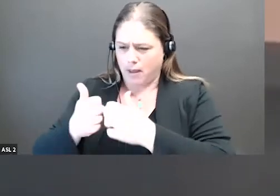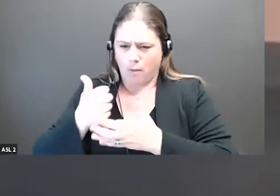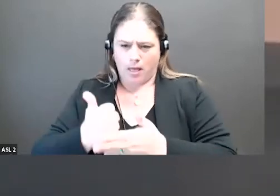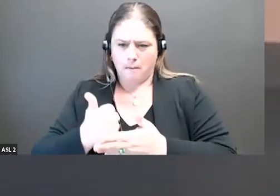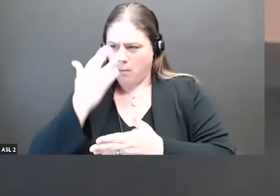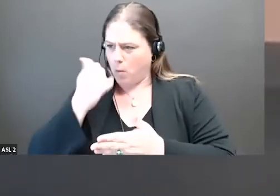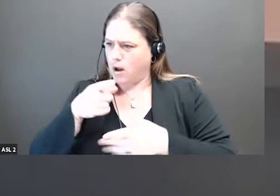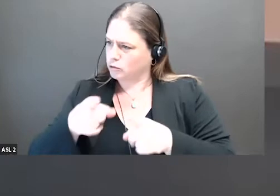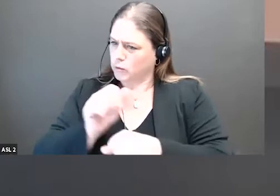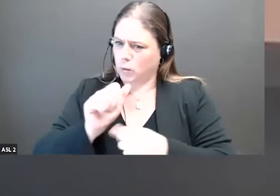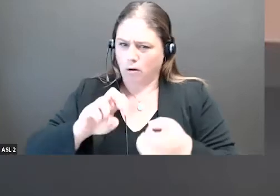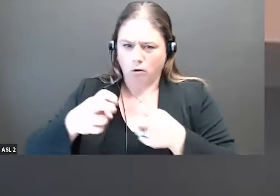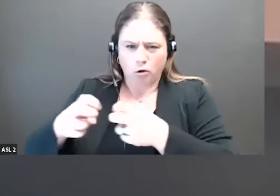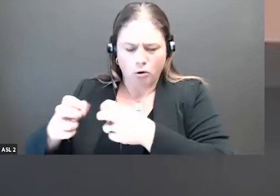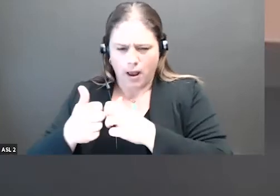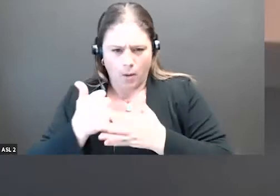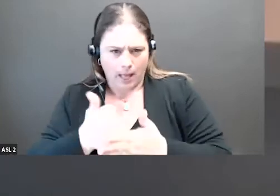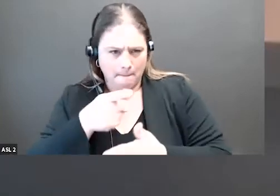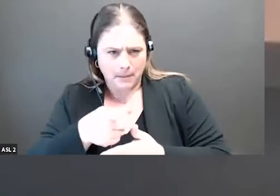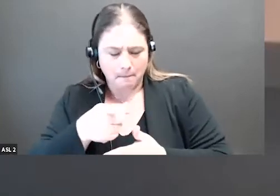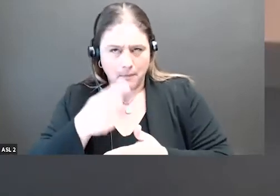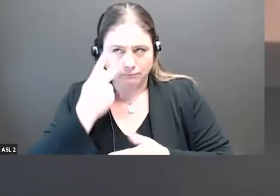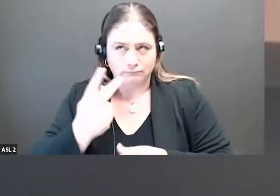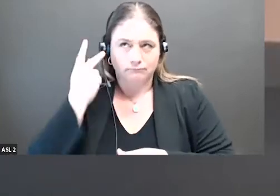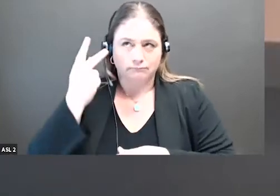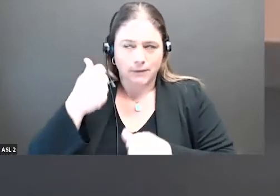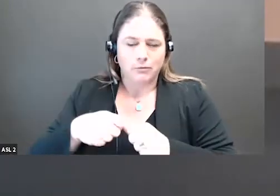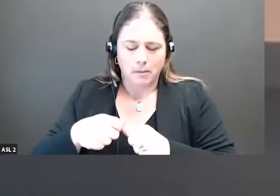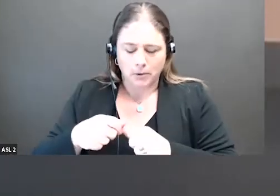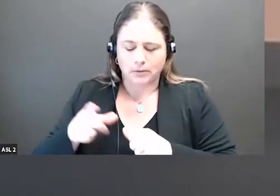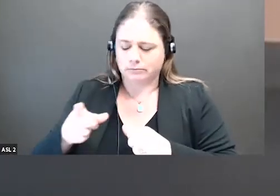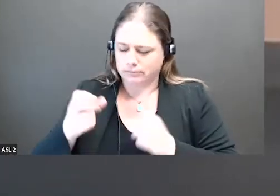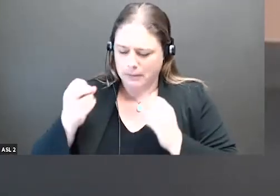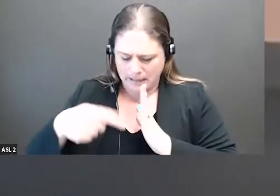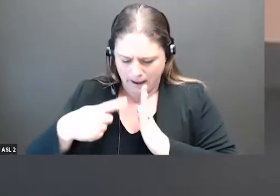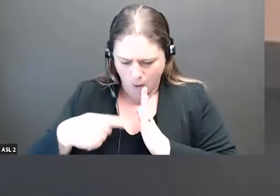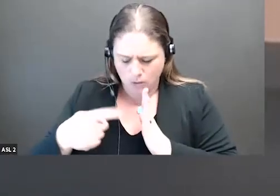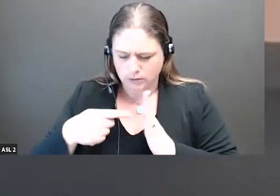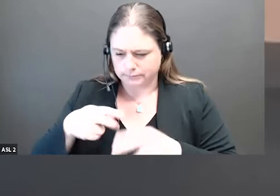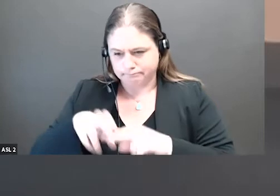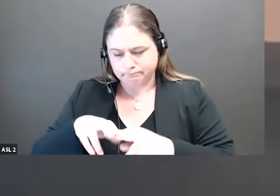and I can see Bob in my mind's eye, spending hour on hour listening to stories, trying to help